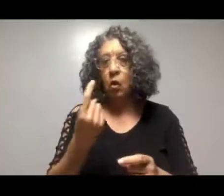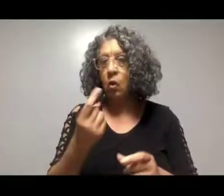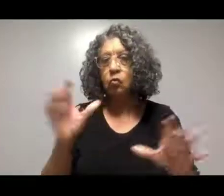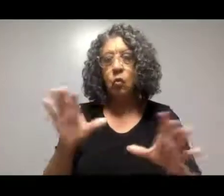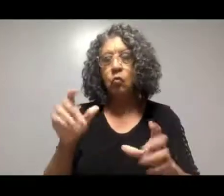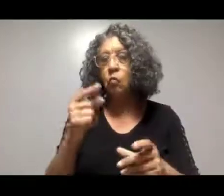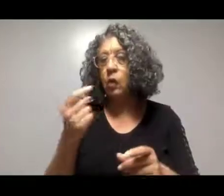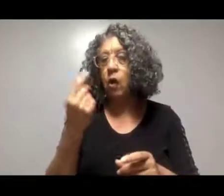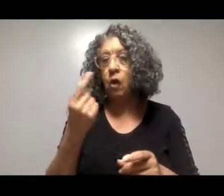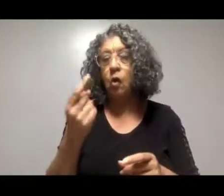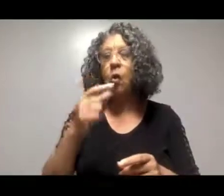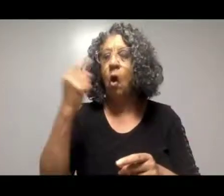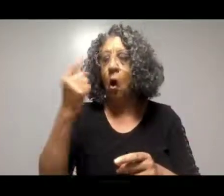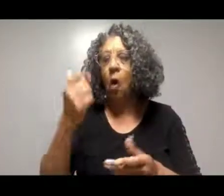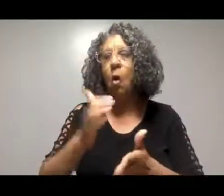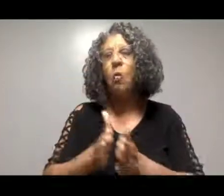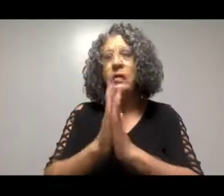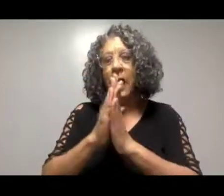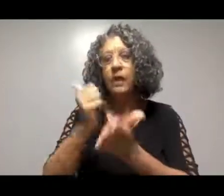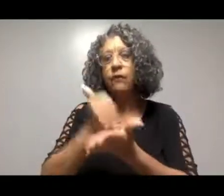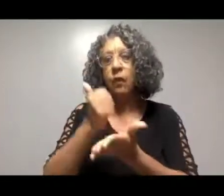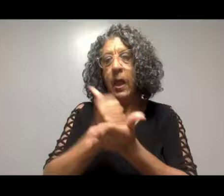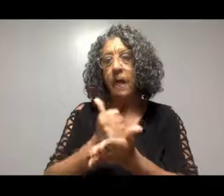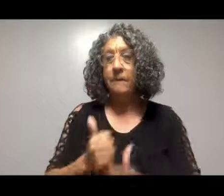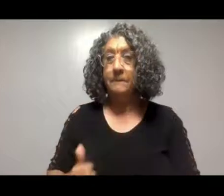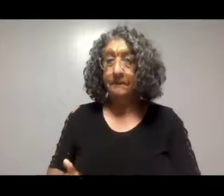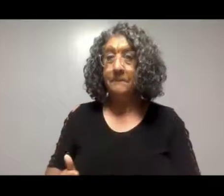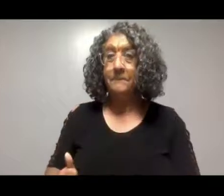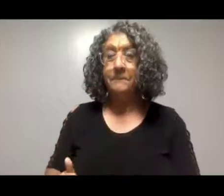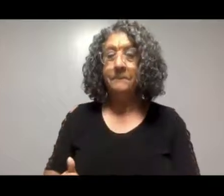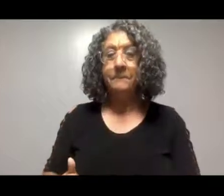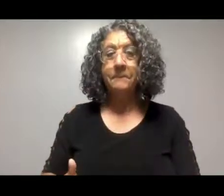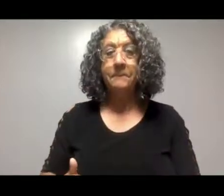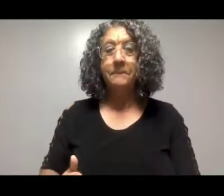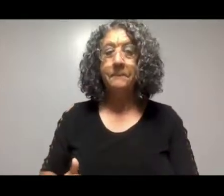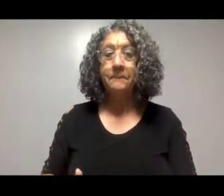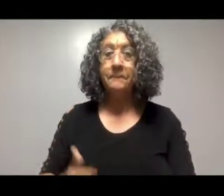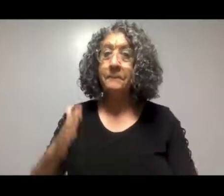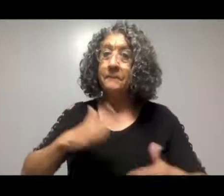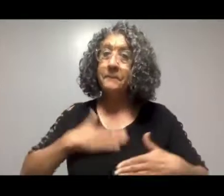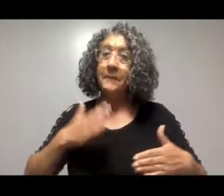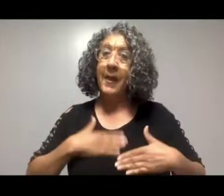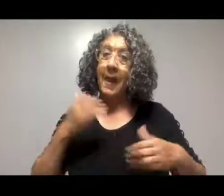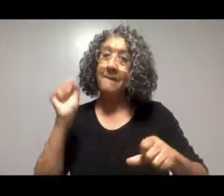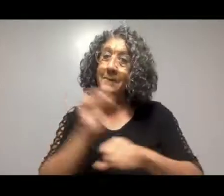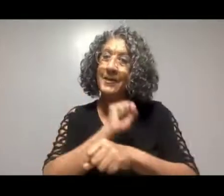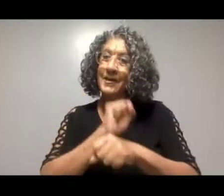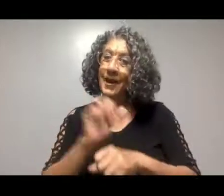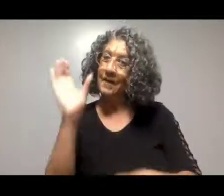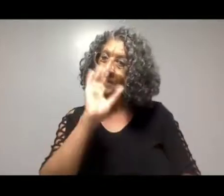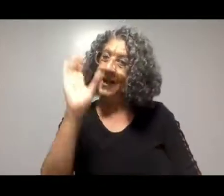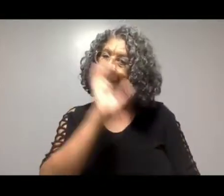Don't do it alone always ask for help. Happy job hunting.